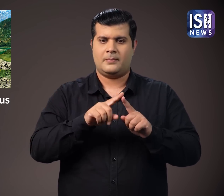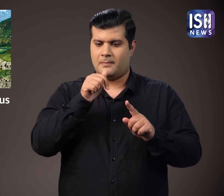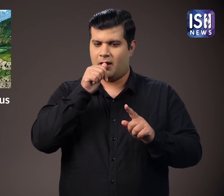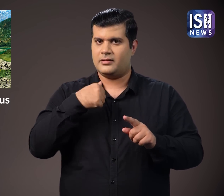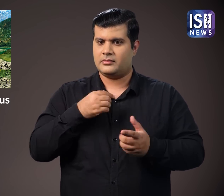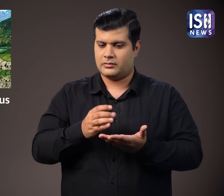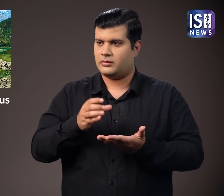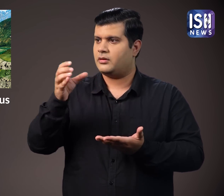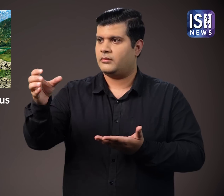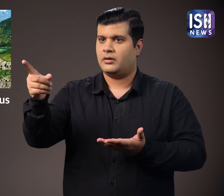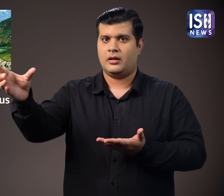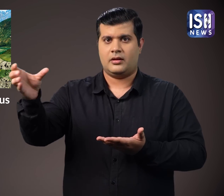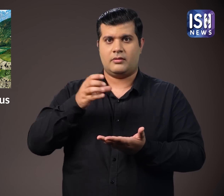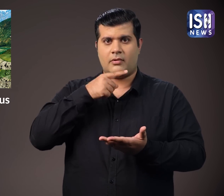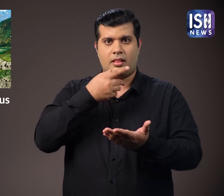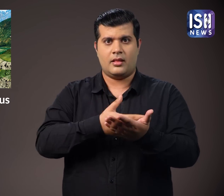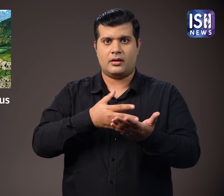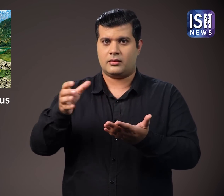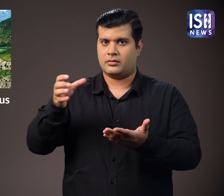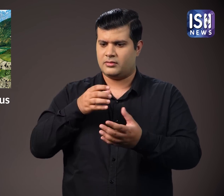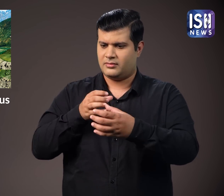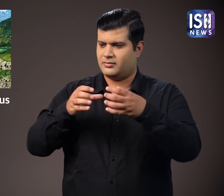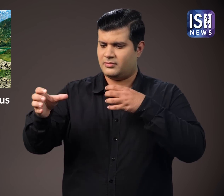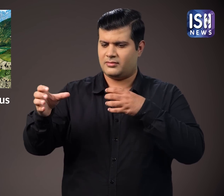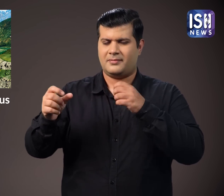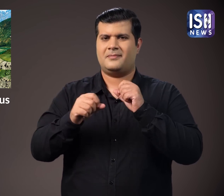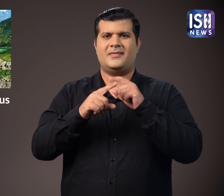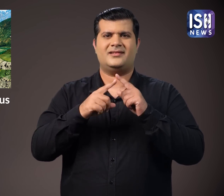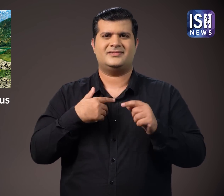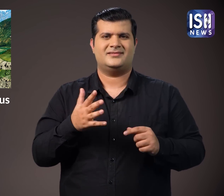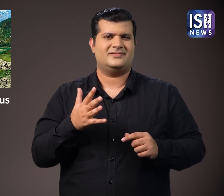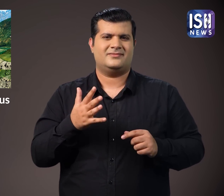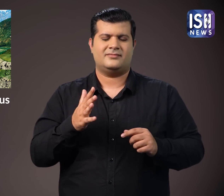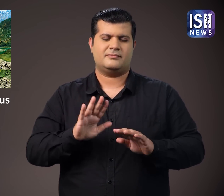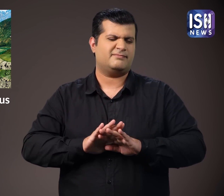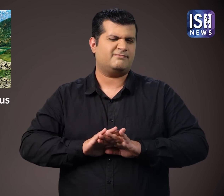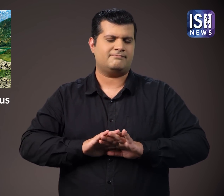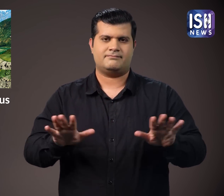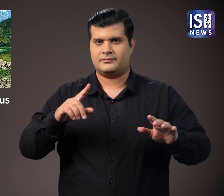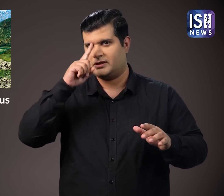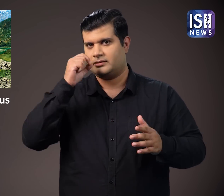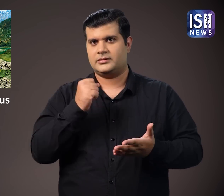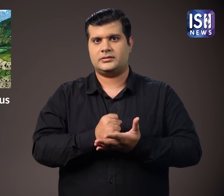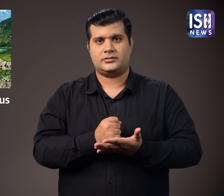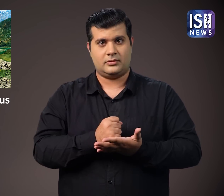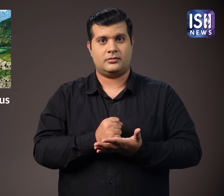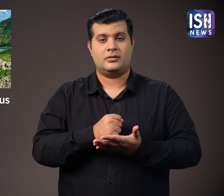It was like India offering a glass of water, only to receive a glass of blood in return—that's not acceptable. India decided it was enough!